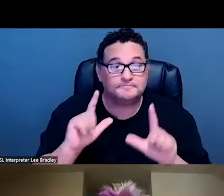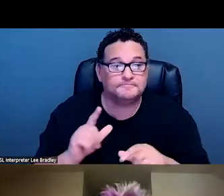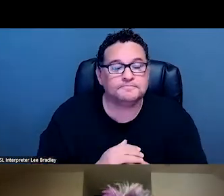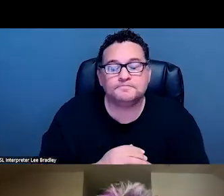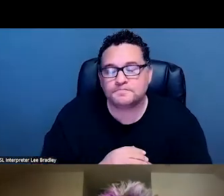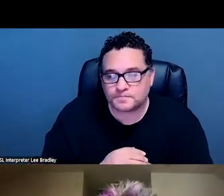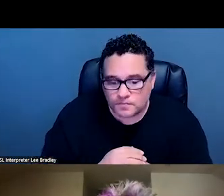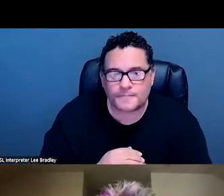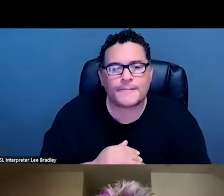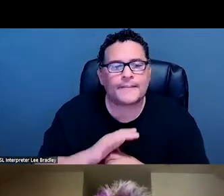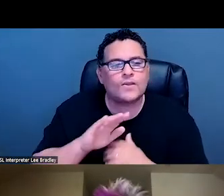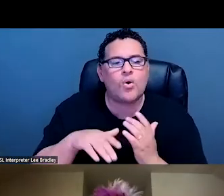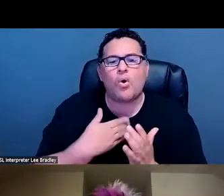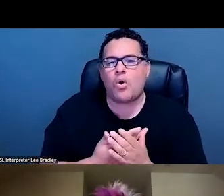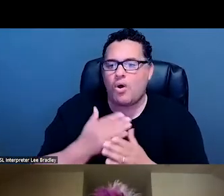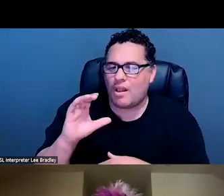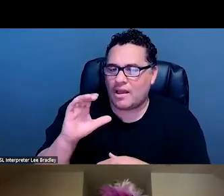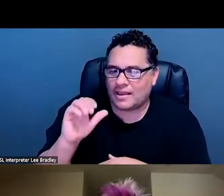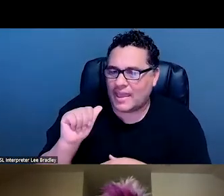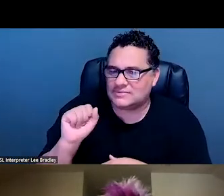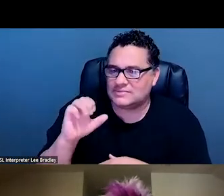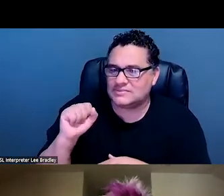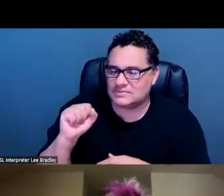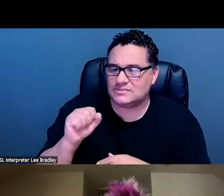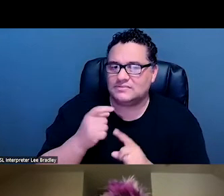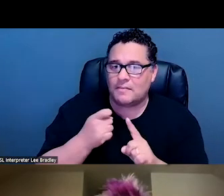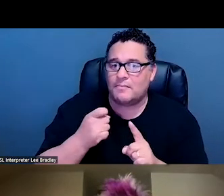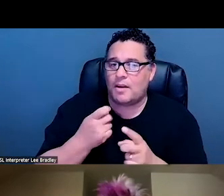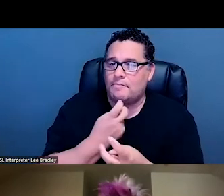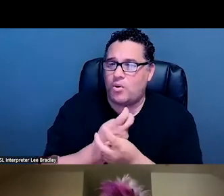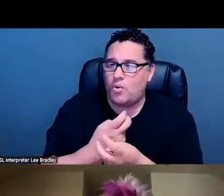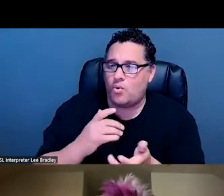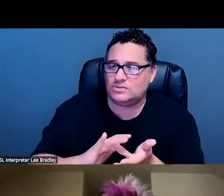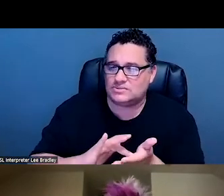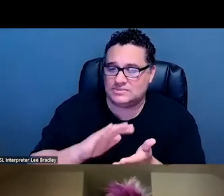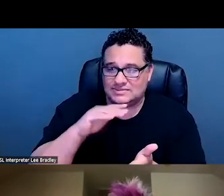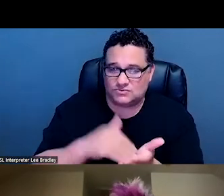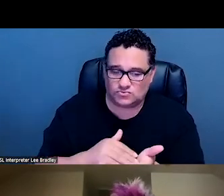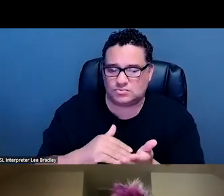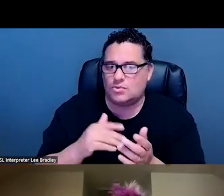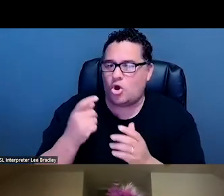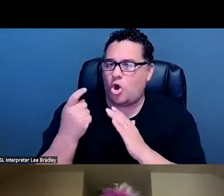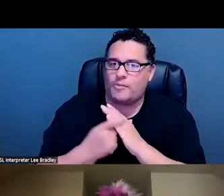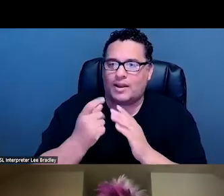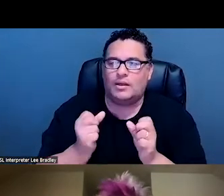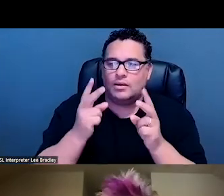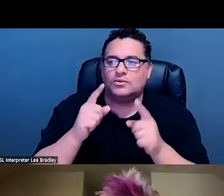ALL CASES, FROM POISON CENTERS, ARE AUTOMATICALLY UPLOADED TO THE NATIONAL POISON DATA SYSTEM.